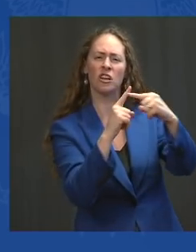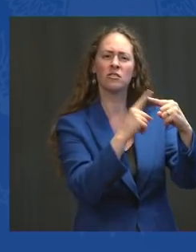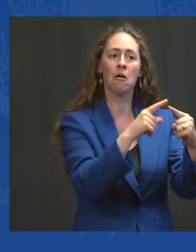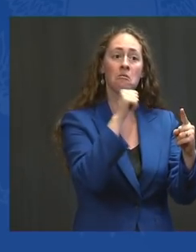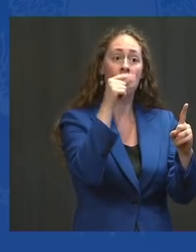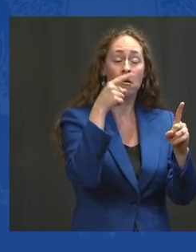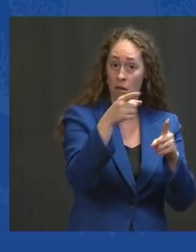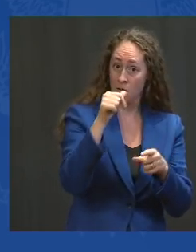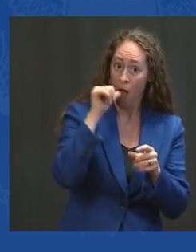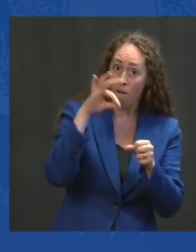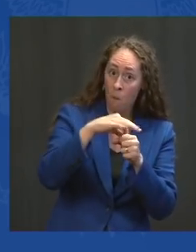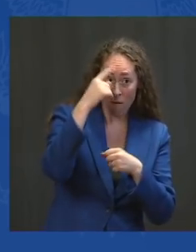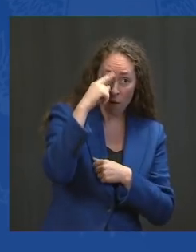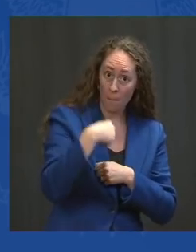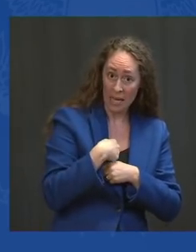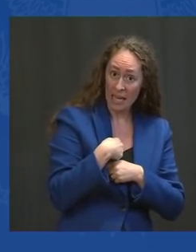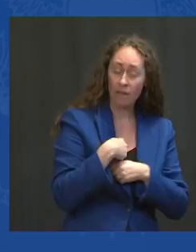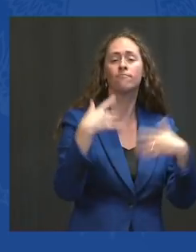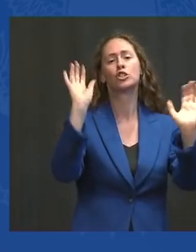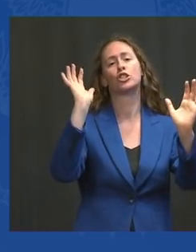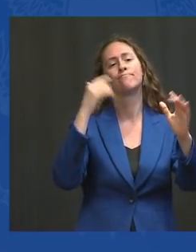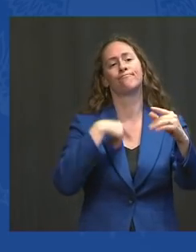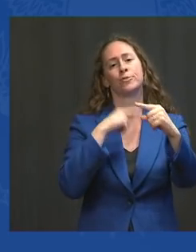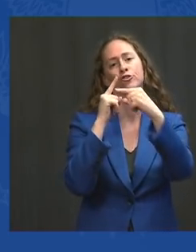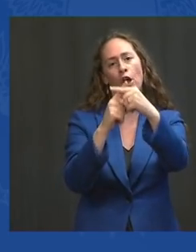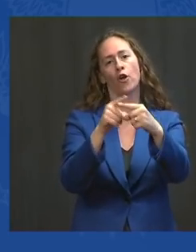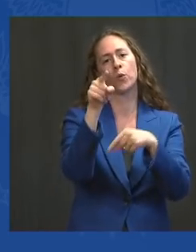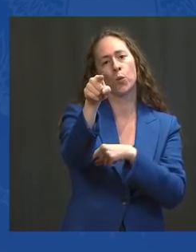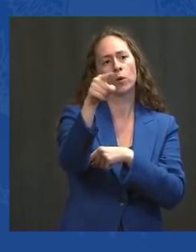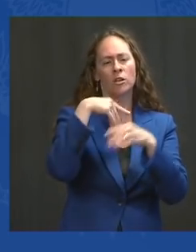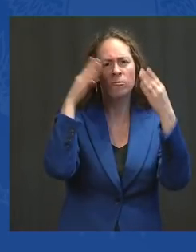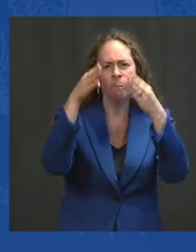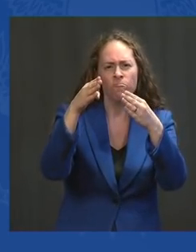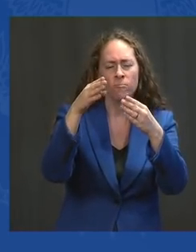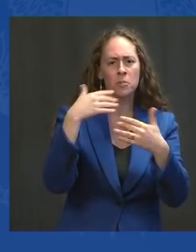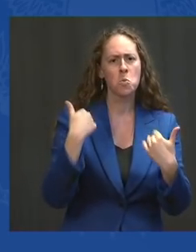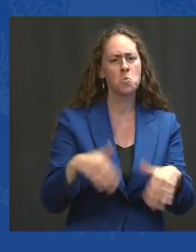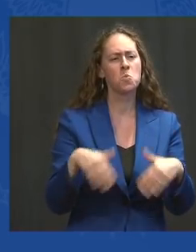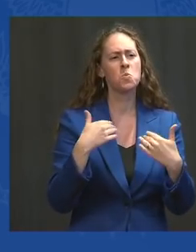That's the target. It's unconscionable. I mean, really, I -- it's hard to --